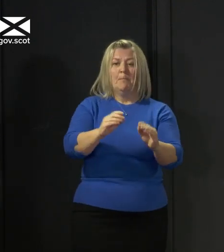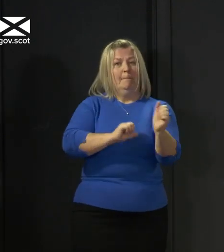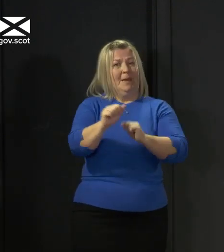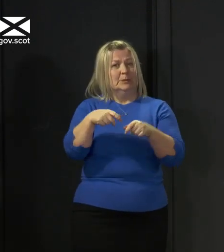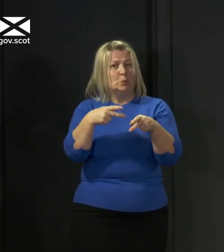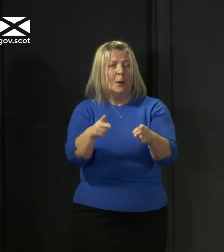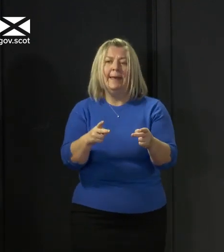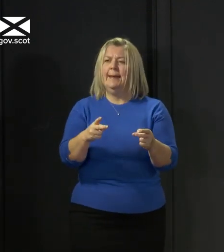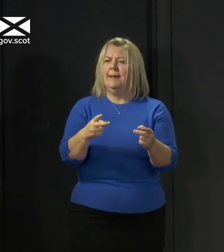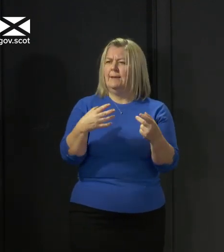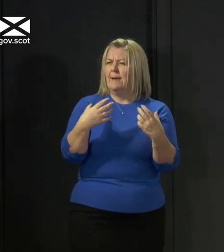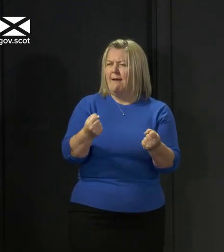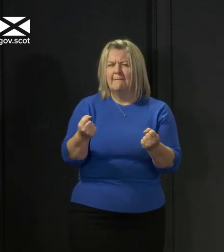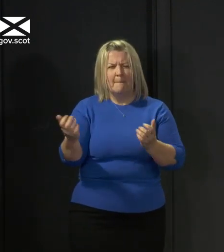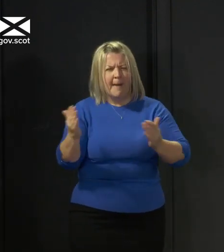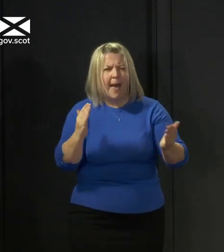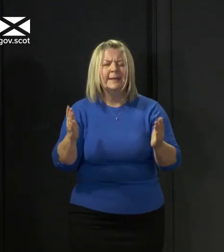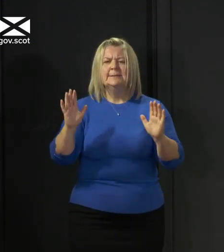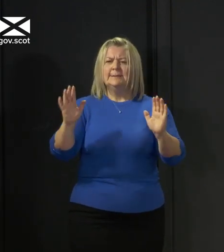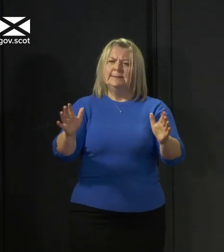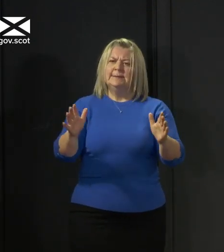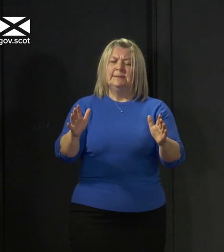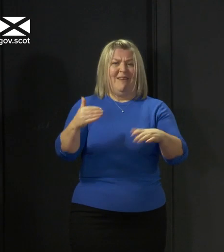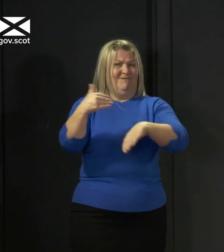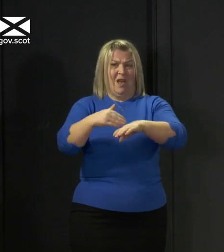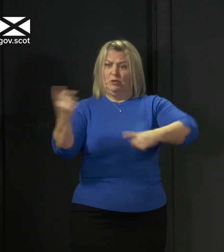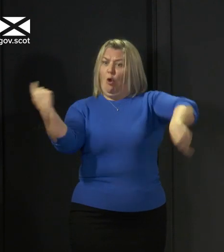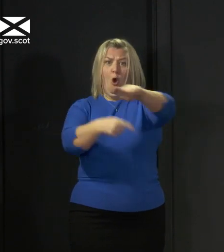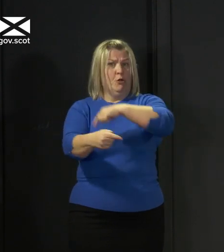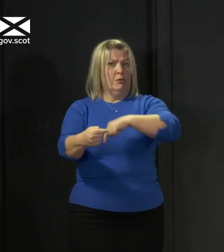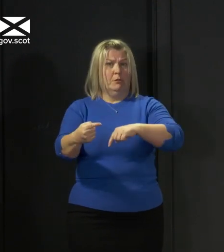is something that affects all of us so it is important that all of us are